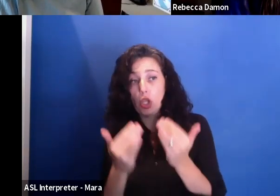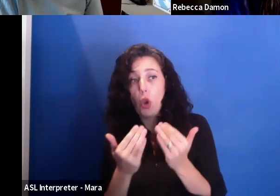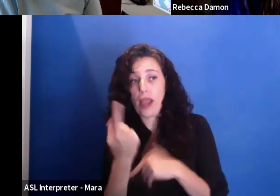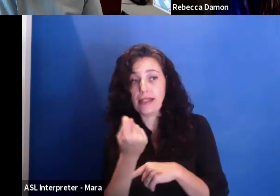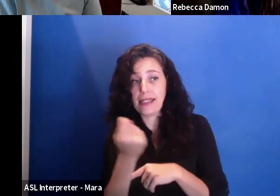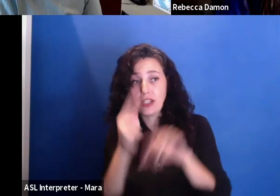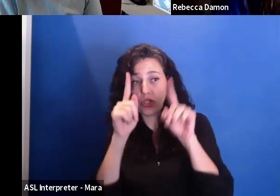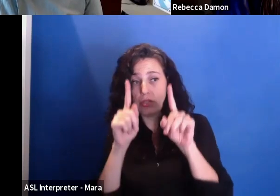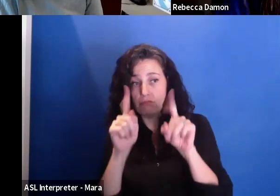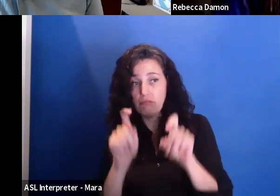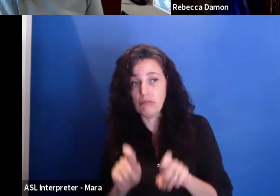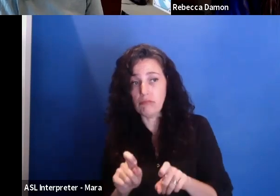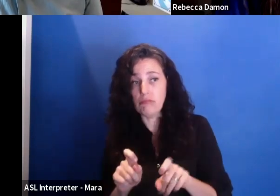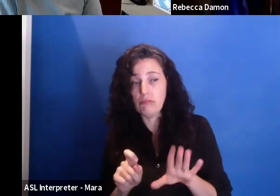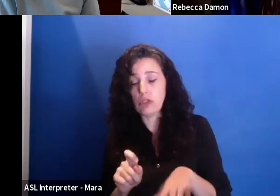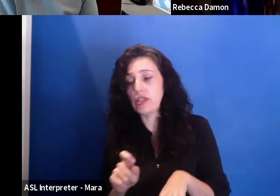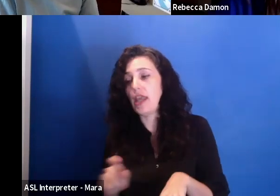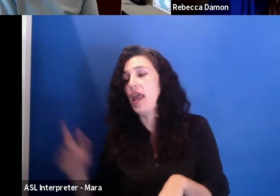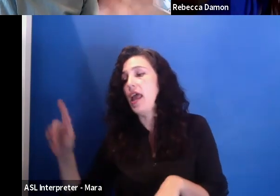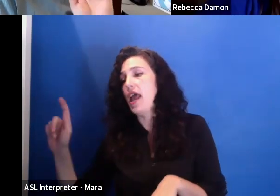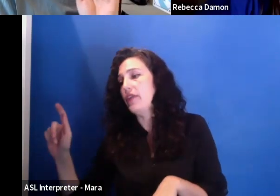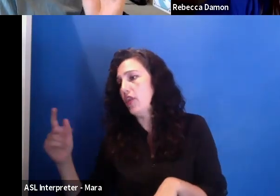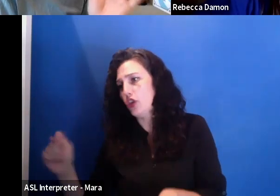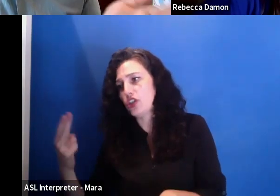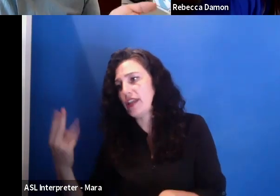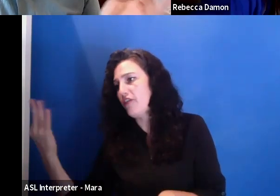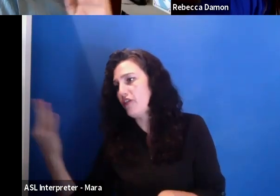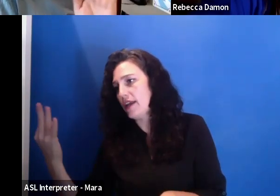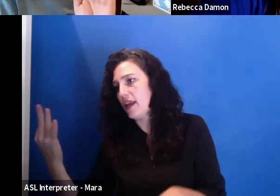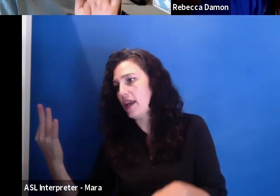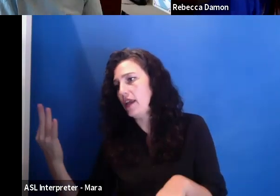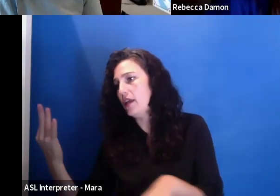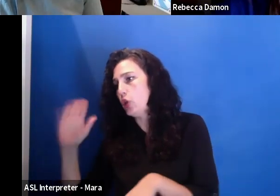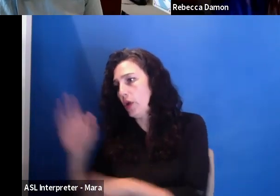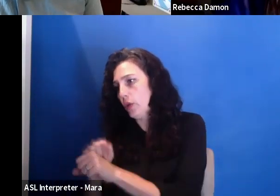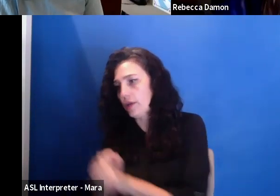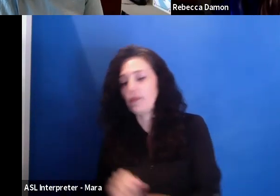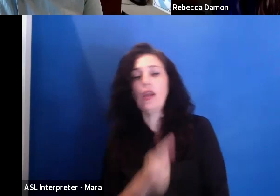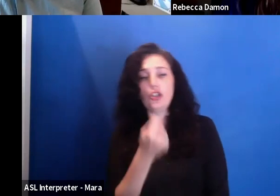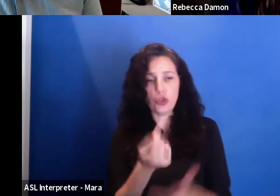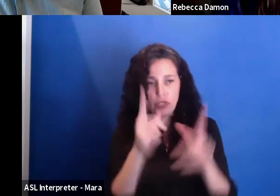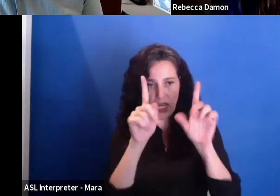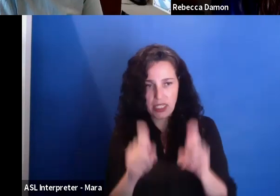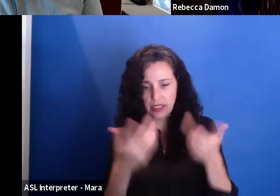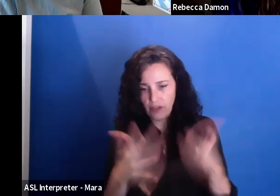So you go in and do your COVID test on Tuesday. That comes back negative. Then you report to work on Thursday, to work.